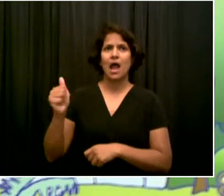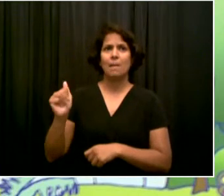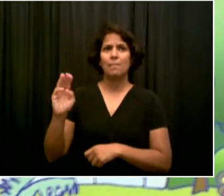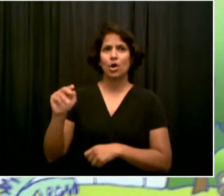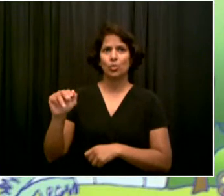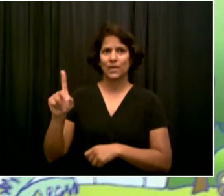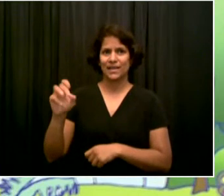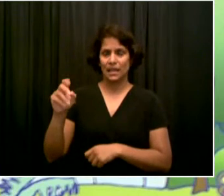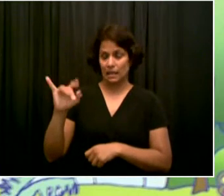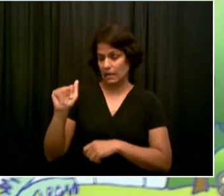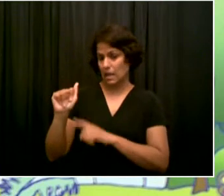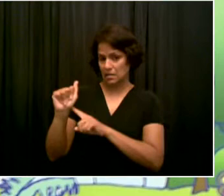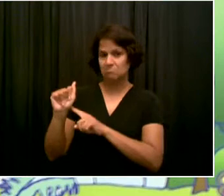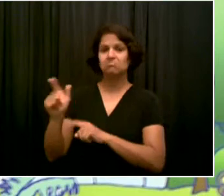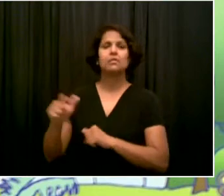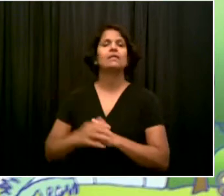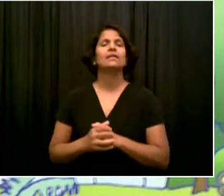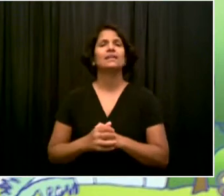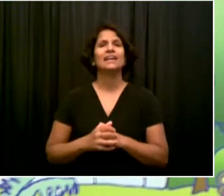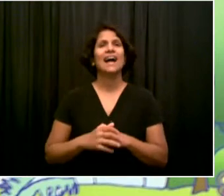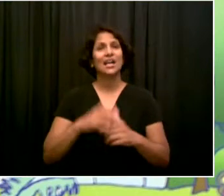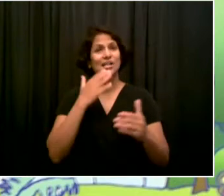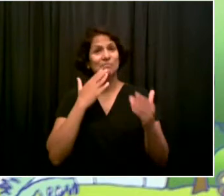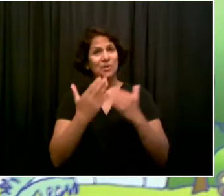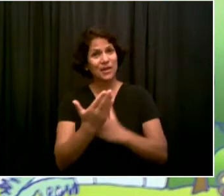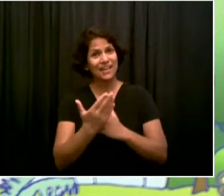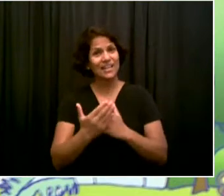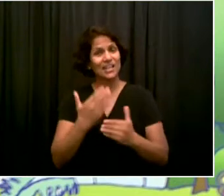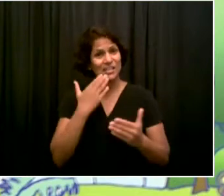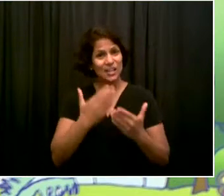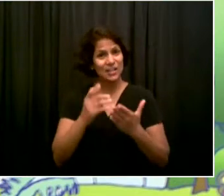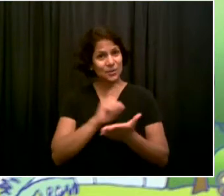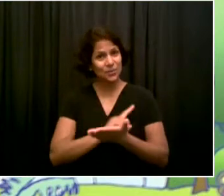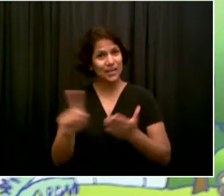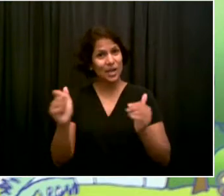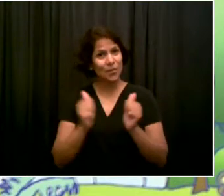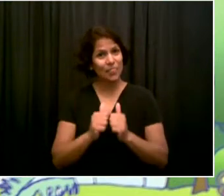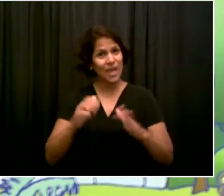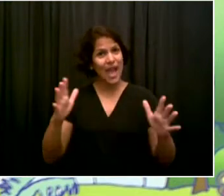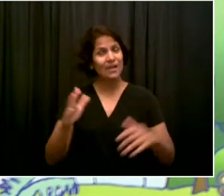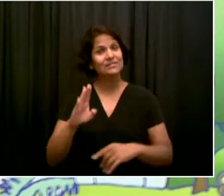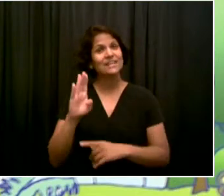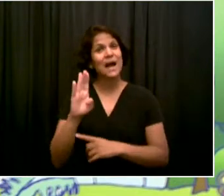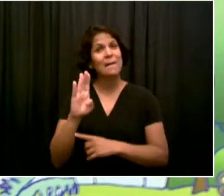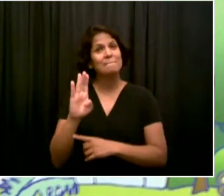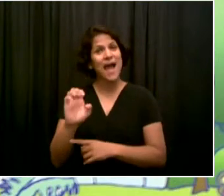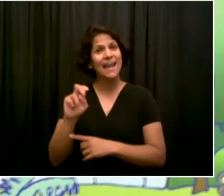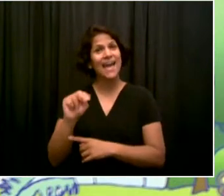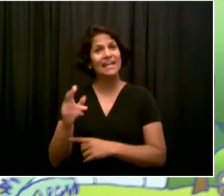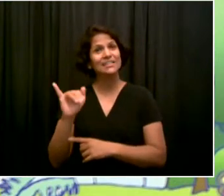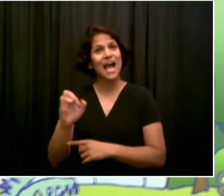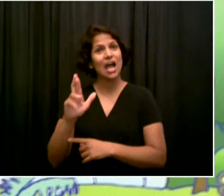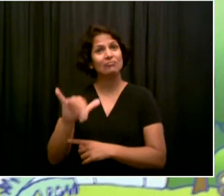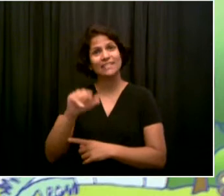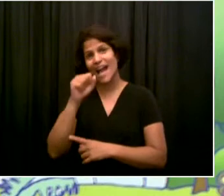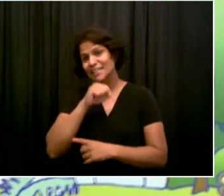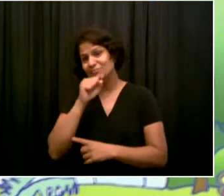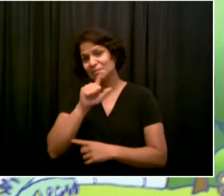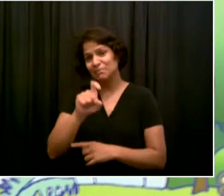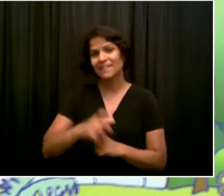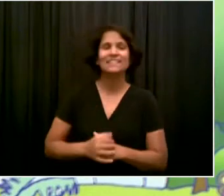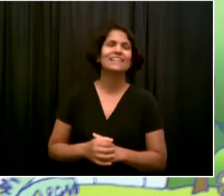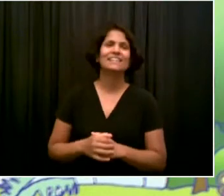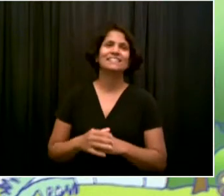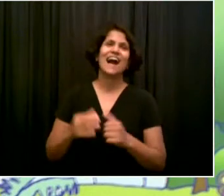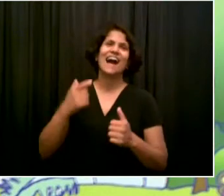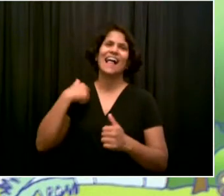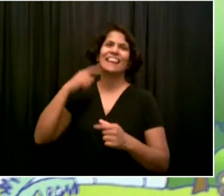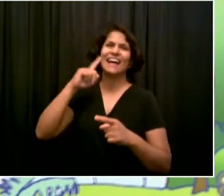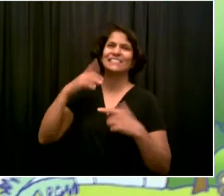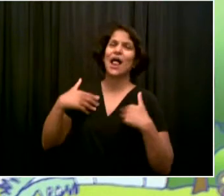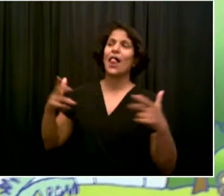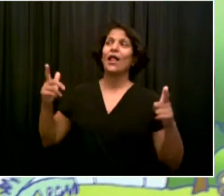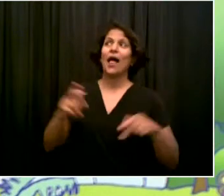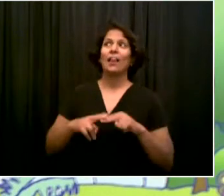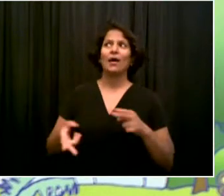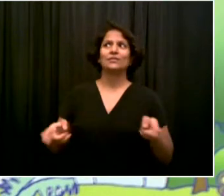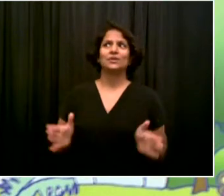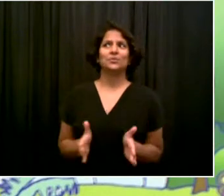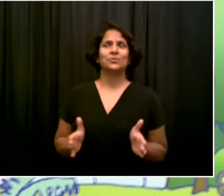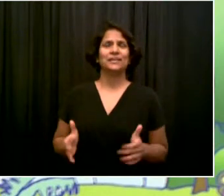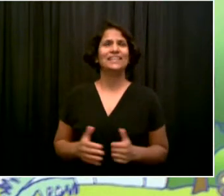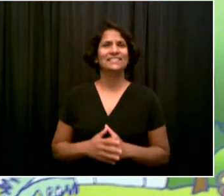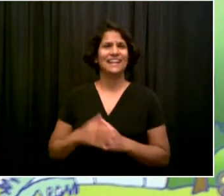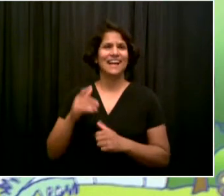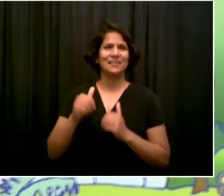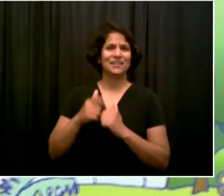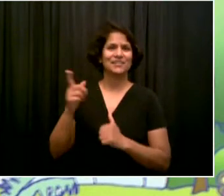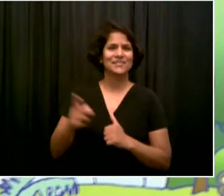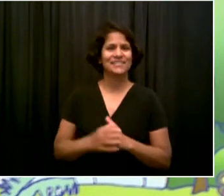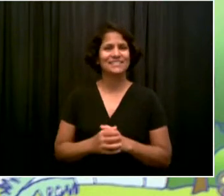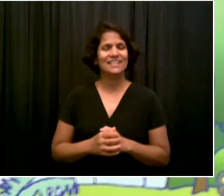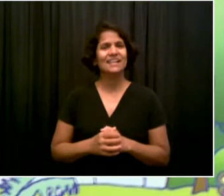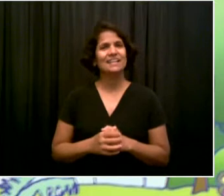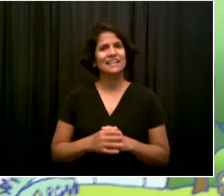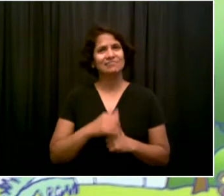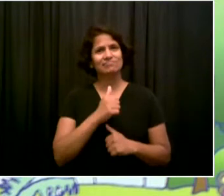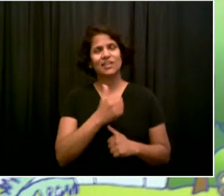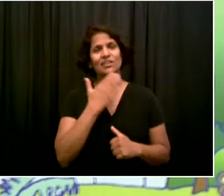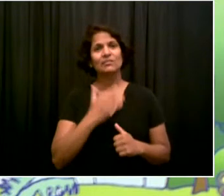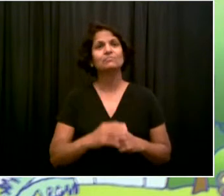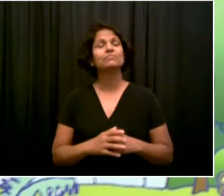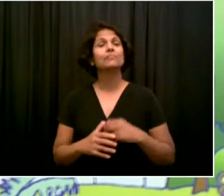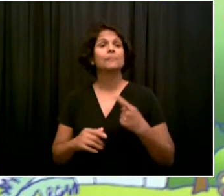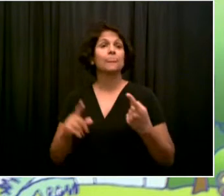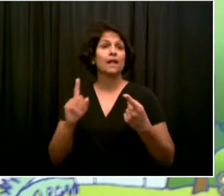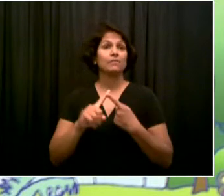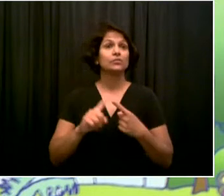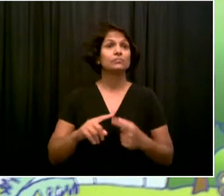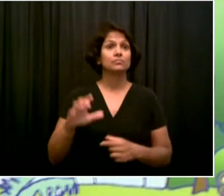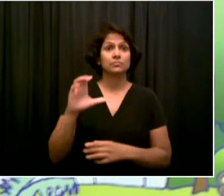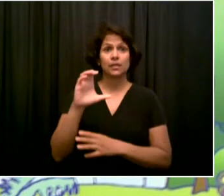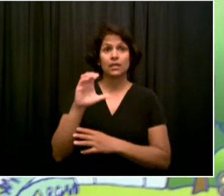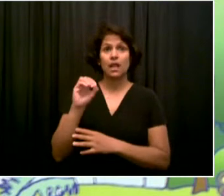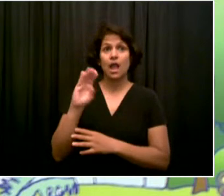TODAY GOES TO